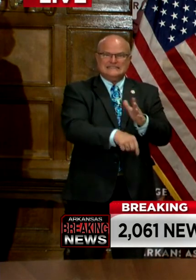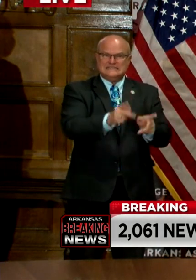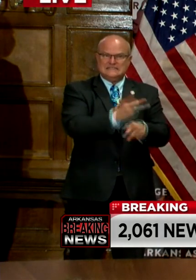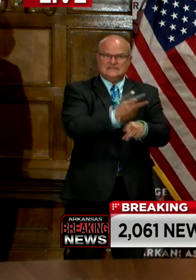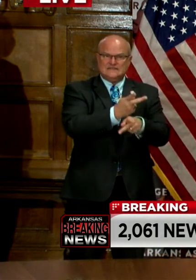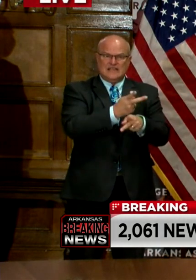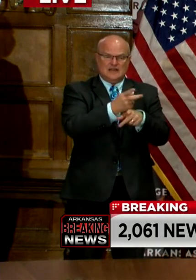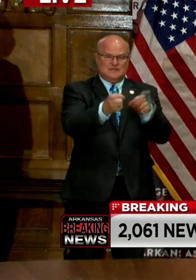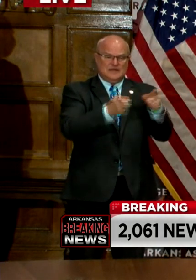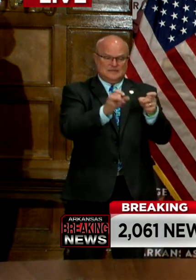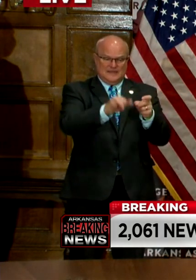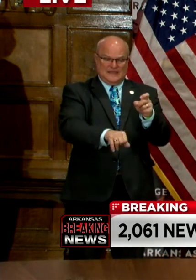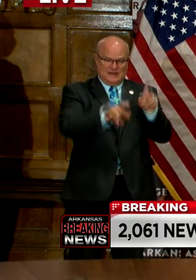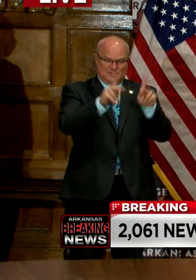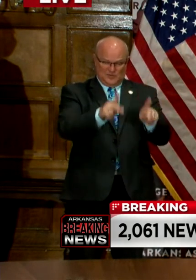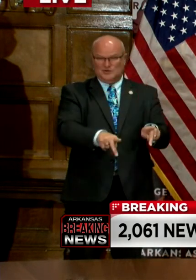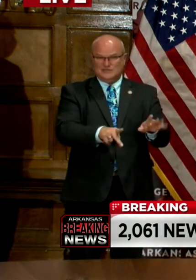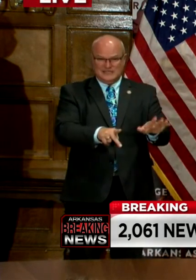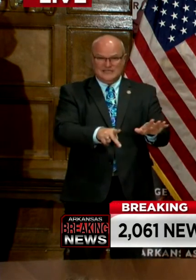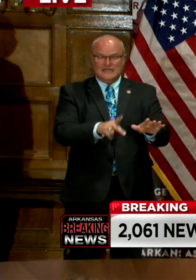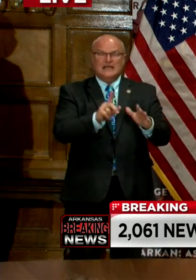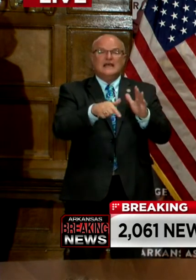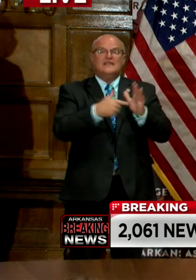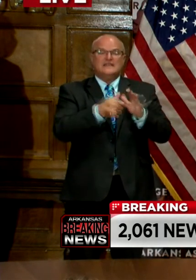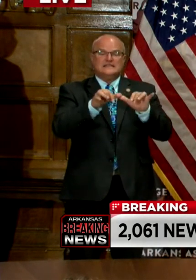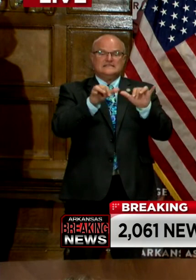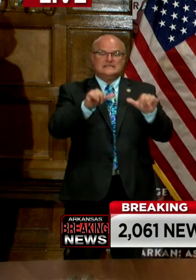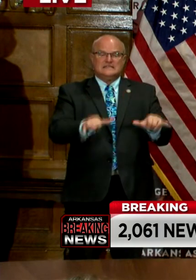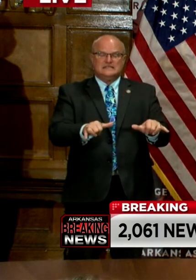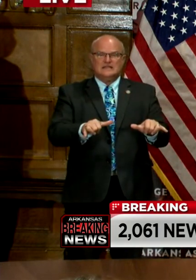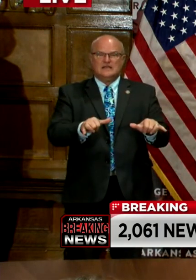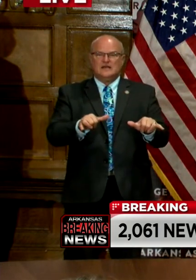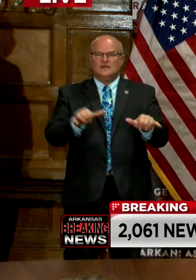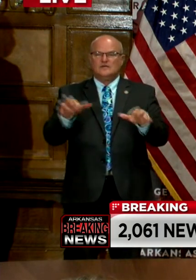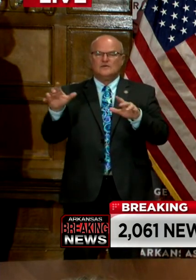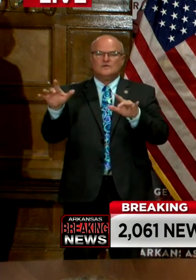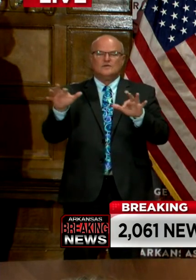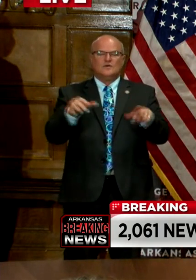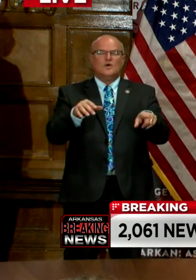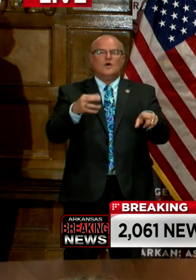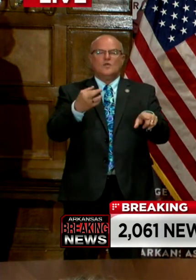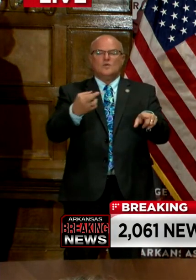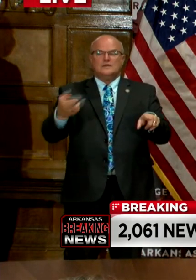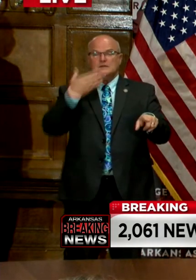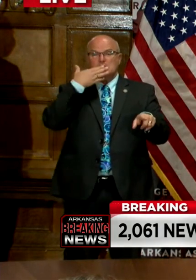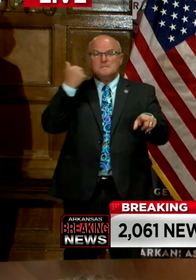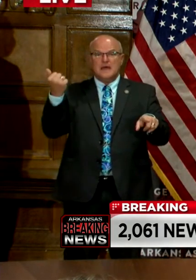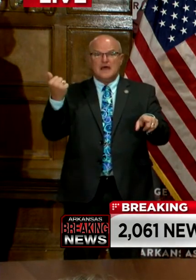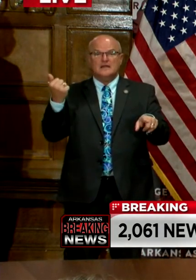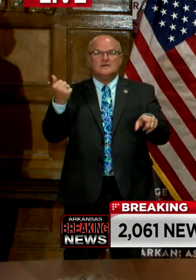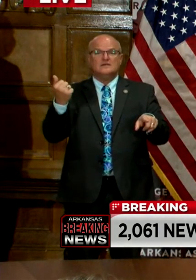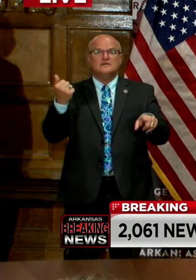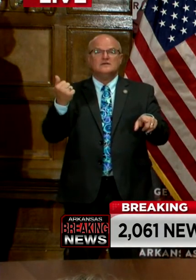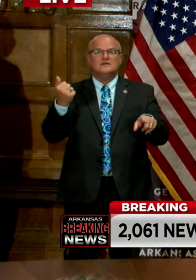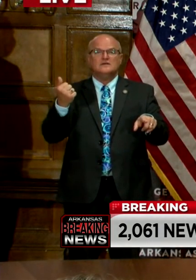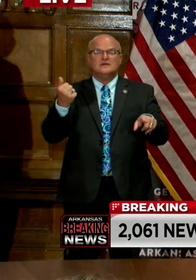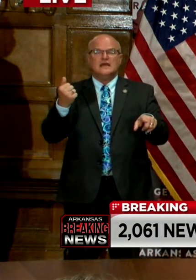IN A PATIENT IS IN A FACILITY THAT DOESN'T HAVE THE ABILITY TO MANAGEMENT OF THAT PATIENT, THE